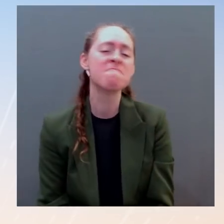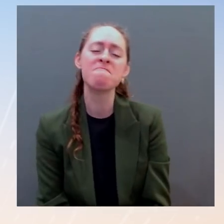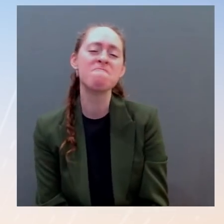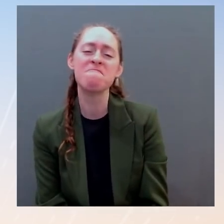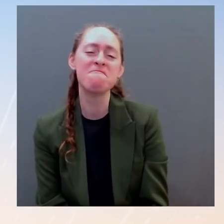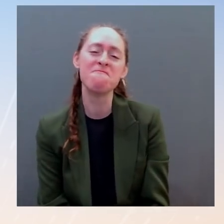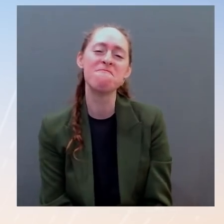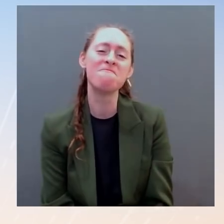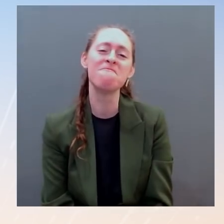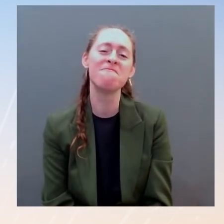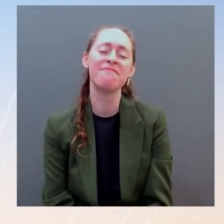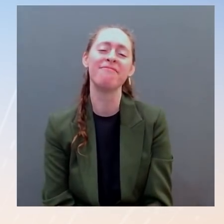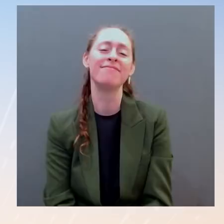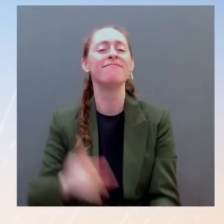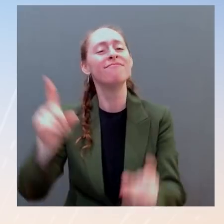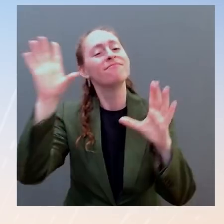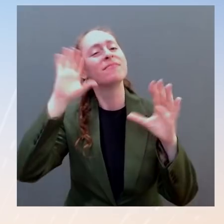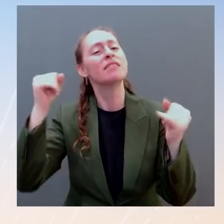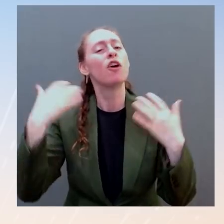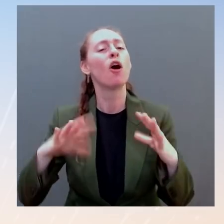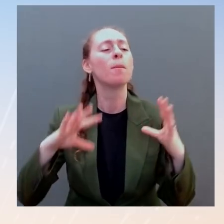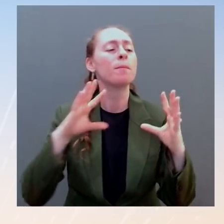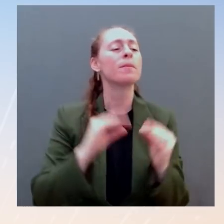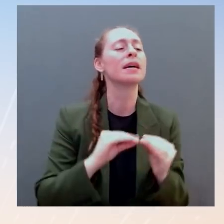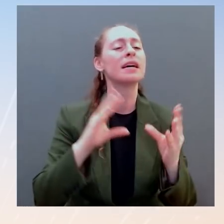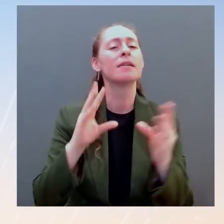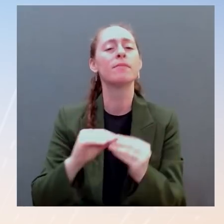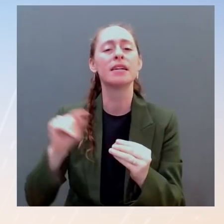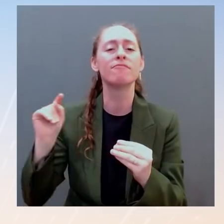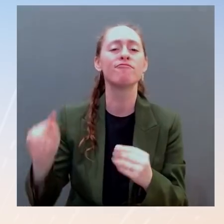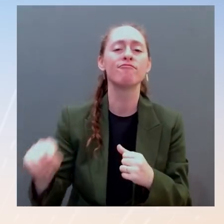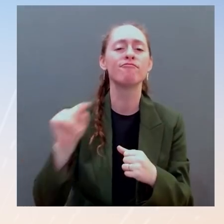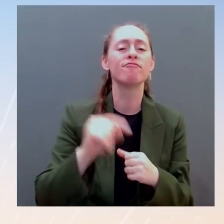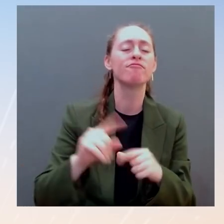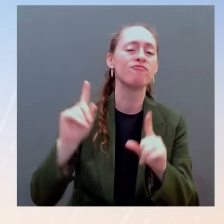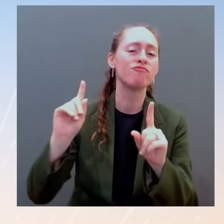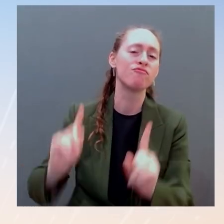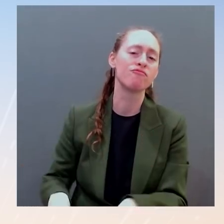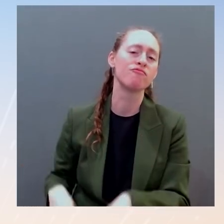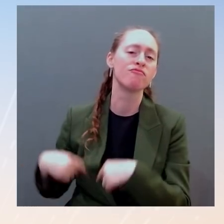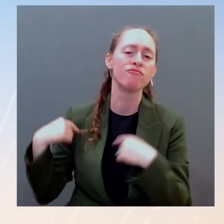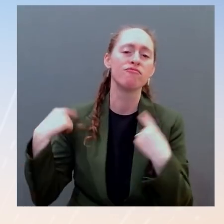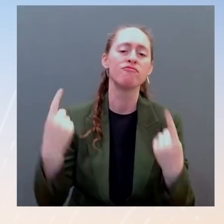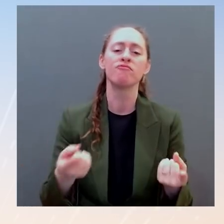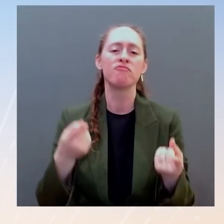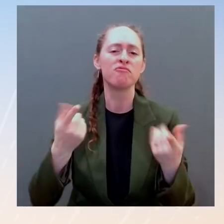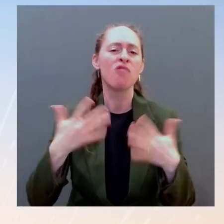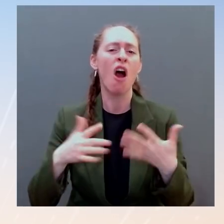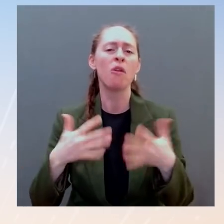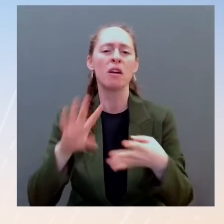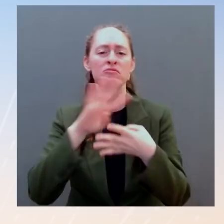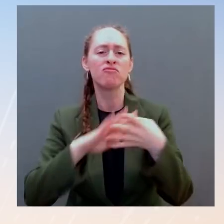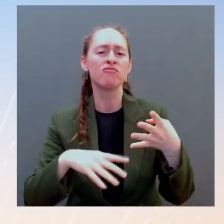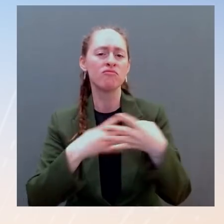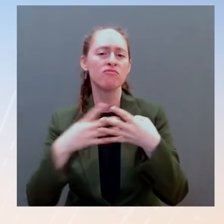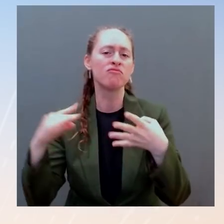as he did last year. So, this has been a meeting that's been in the works for some time. Immigration, certainly we expect to be a part of it,